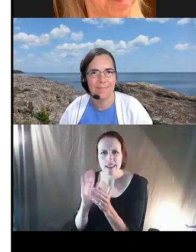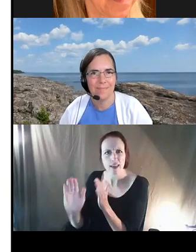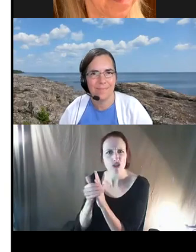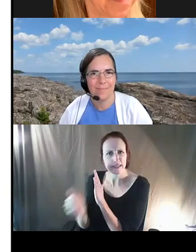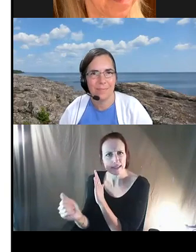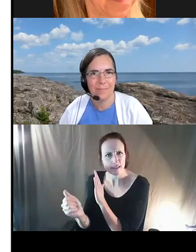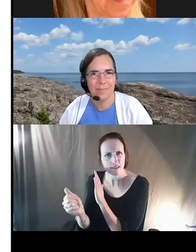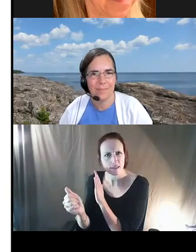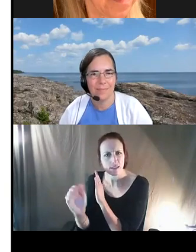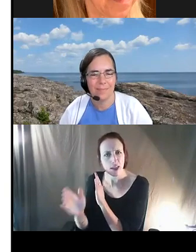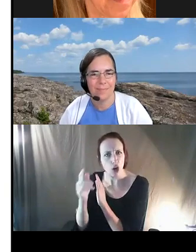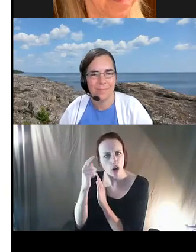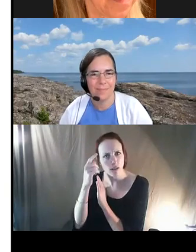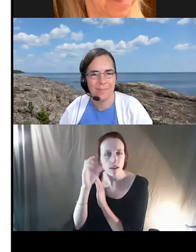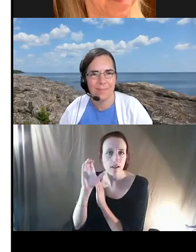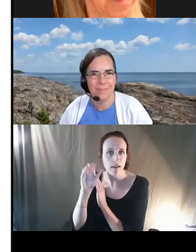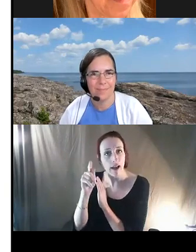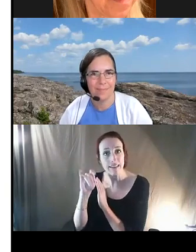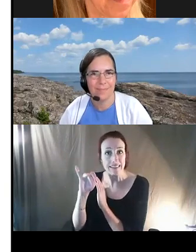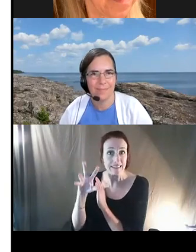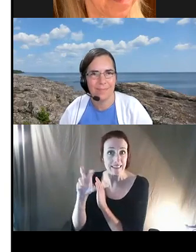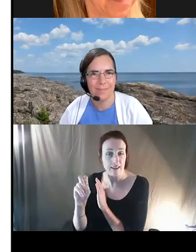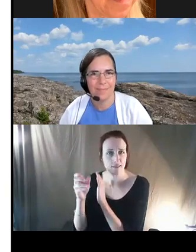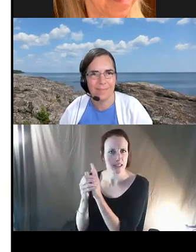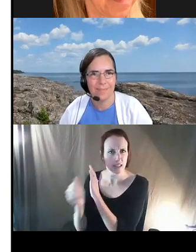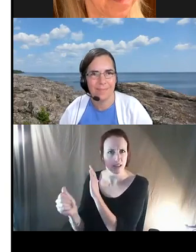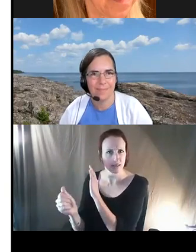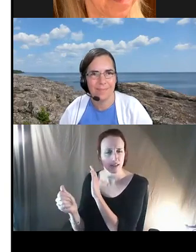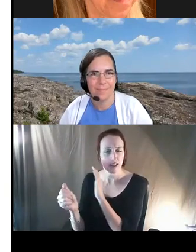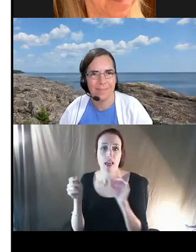This was a major milestone for me feeling comfortable